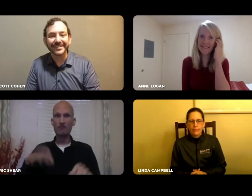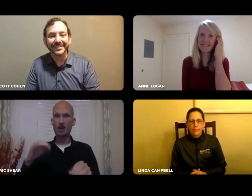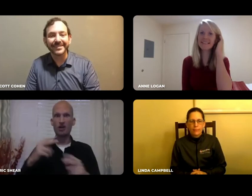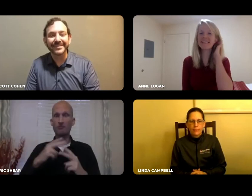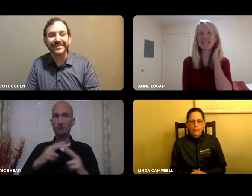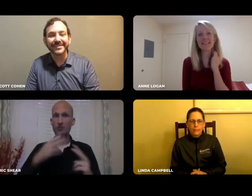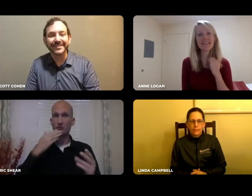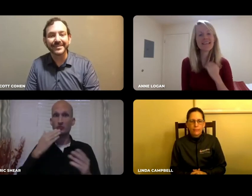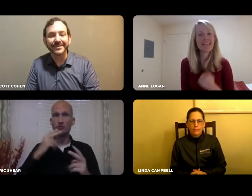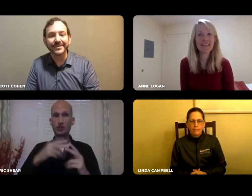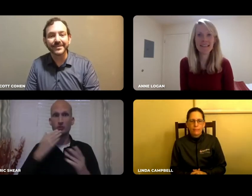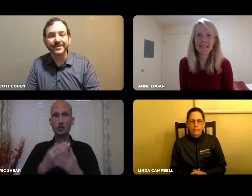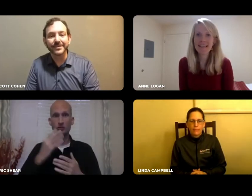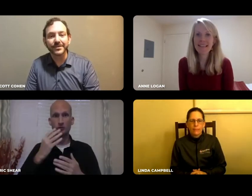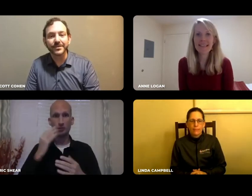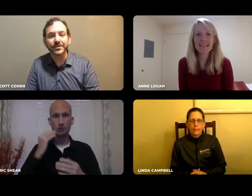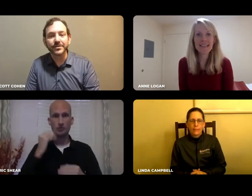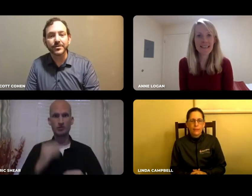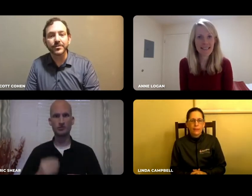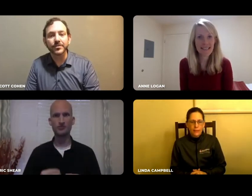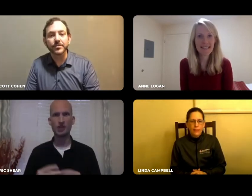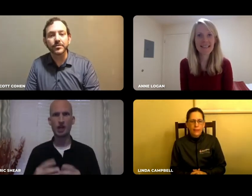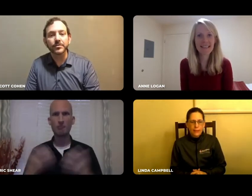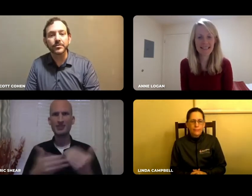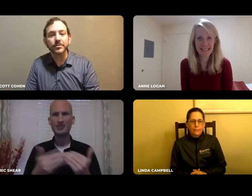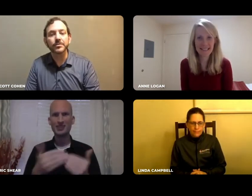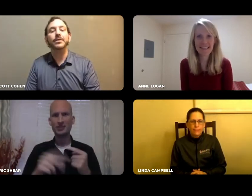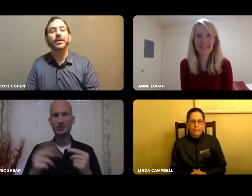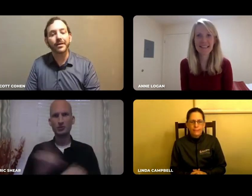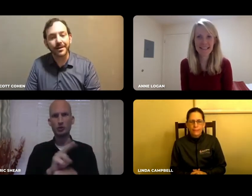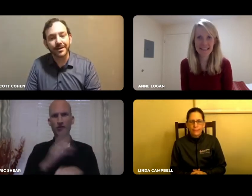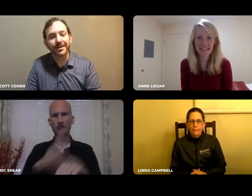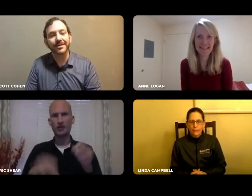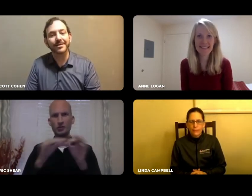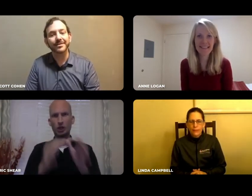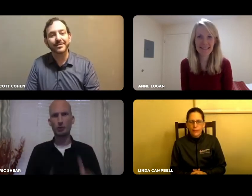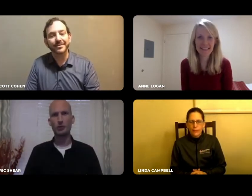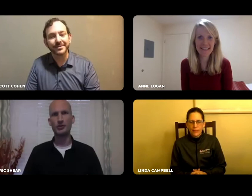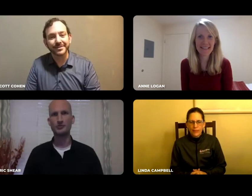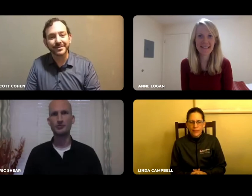The caption system. It works well. And it's a little more useful than having an interpreter.